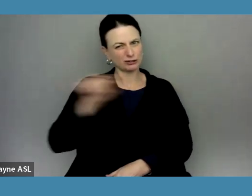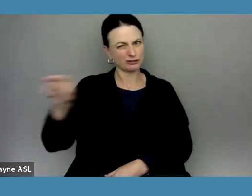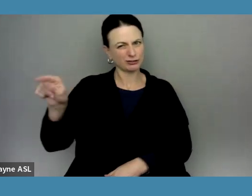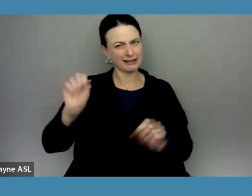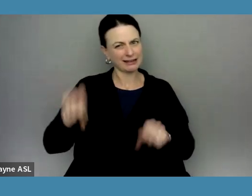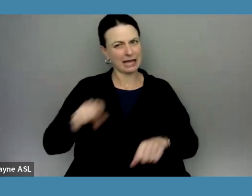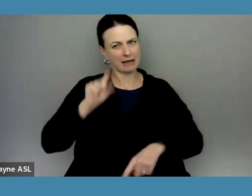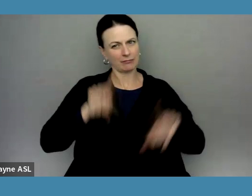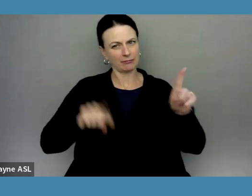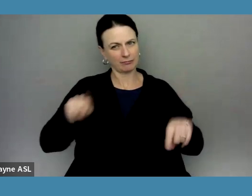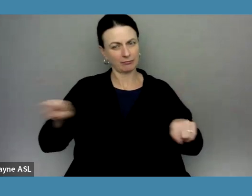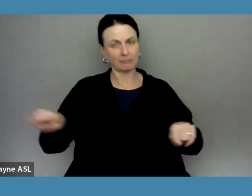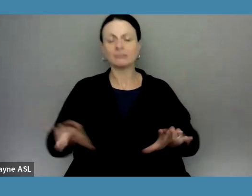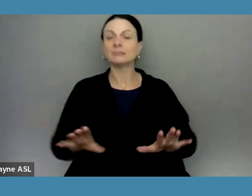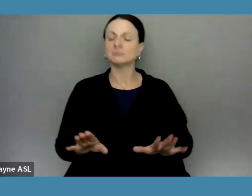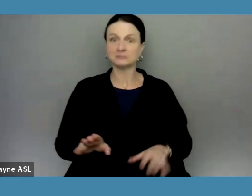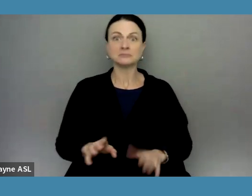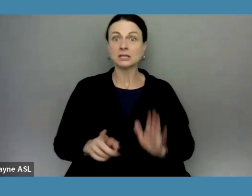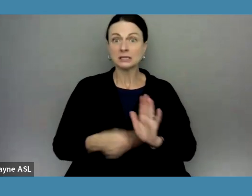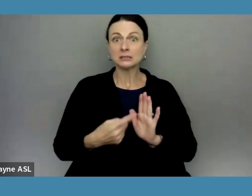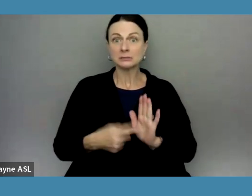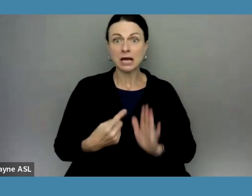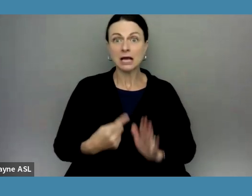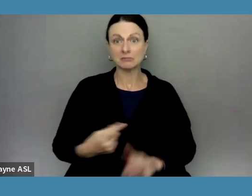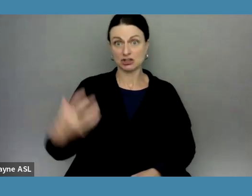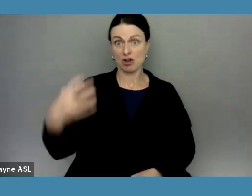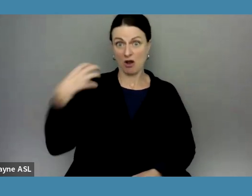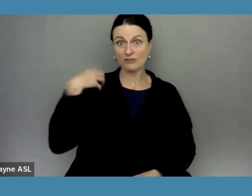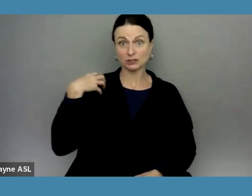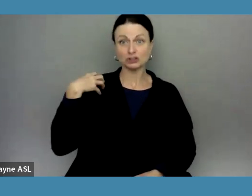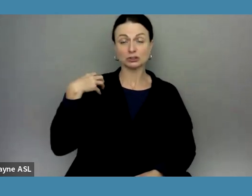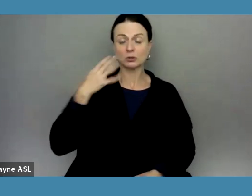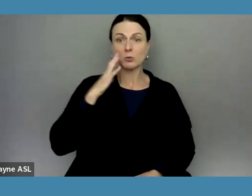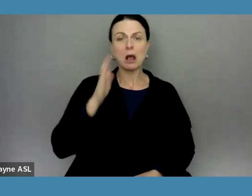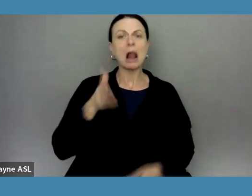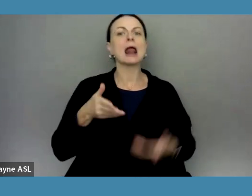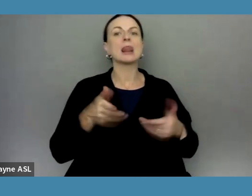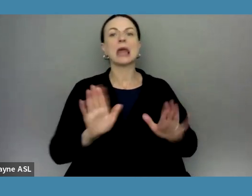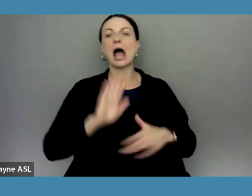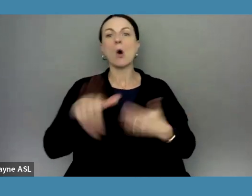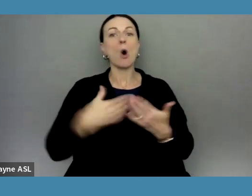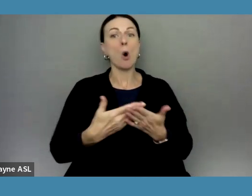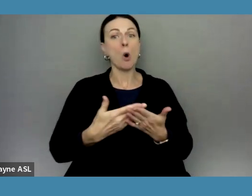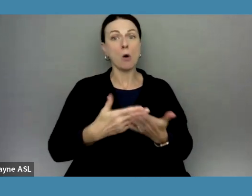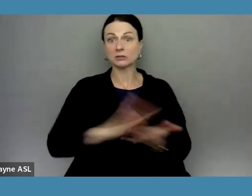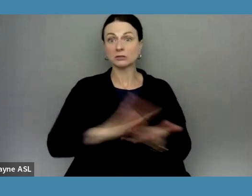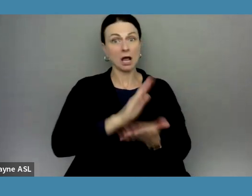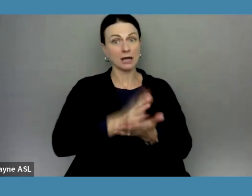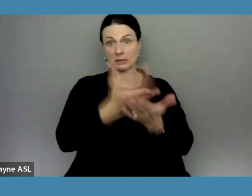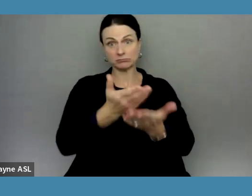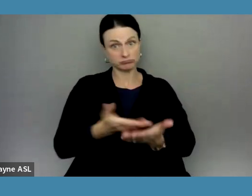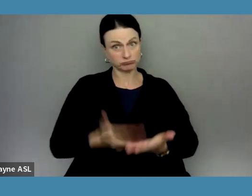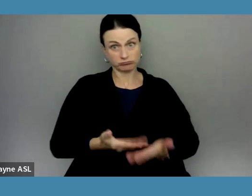Sometimes some hearing officers will allow all of the documents or the evidence